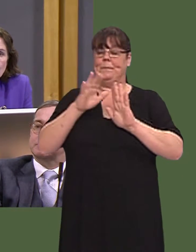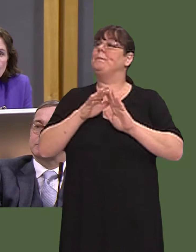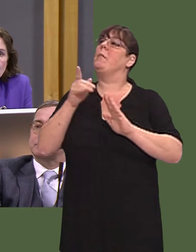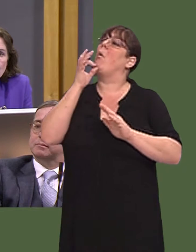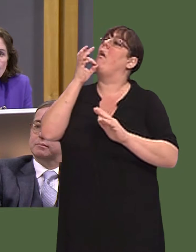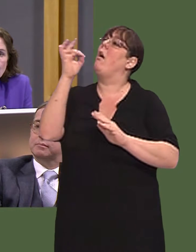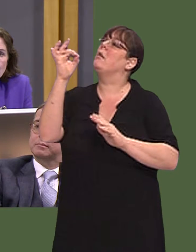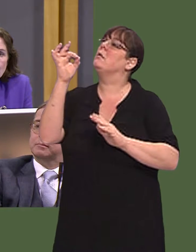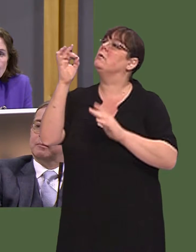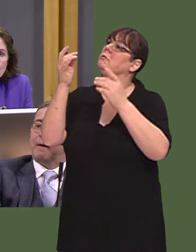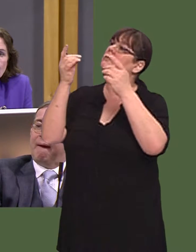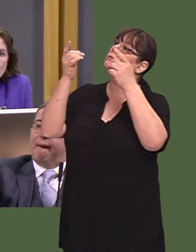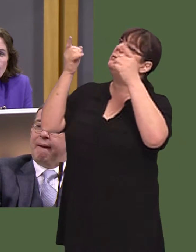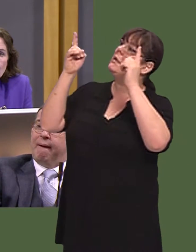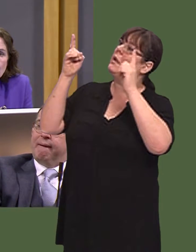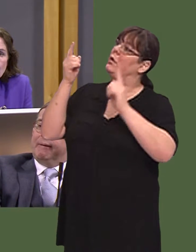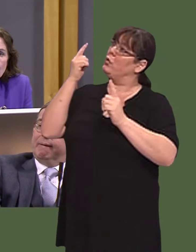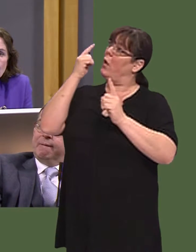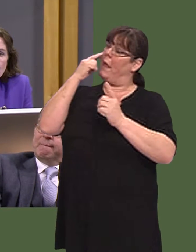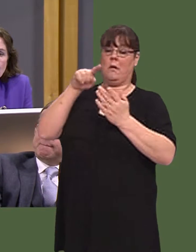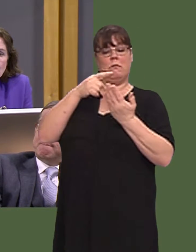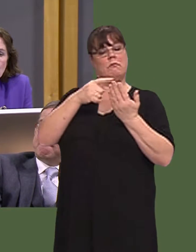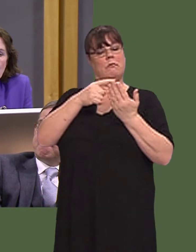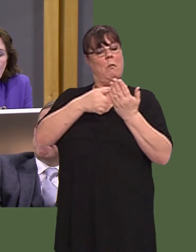Neil Hamilton: Does the First Minister think that the success of this policy of the Welsh